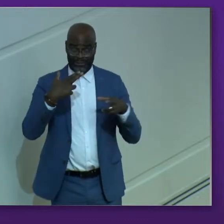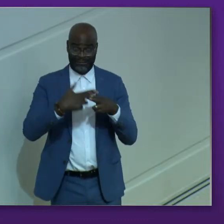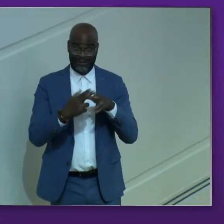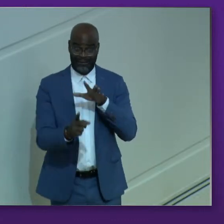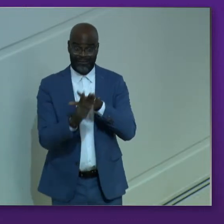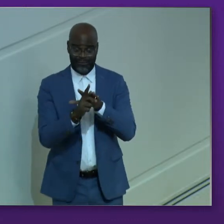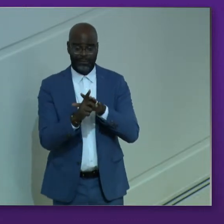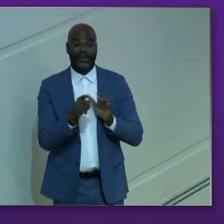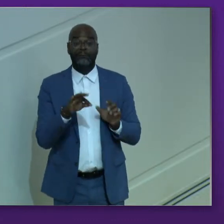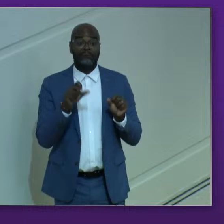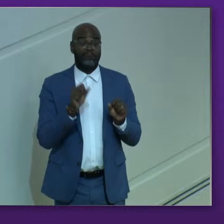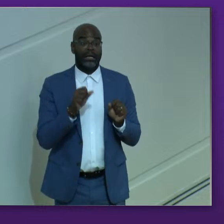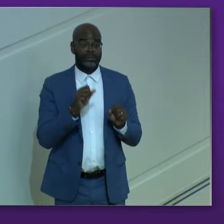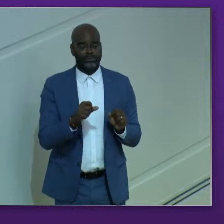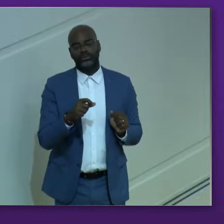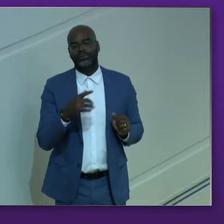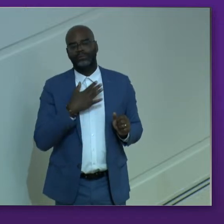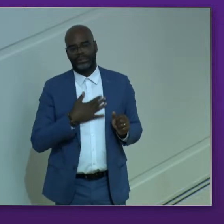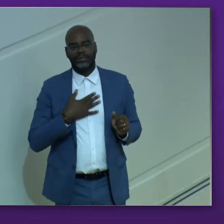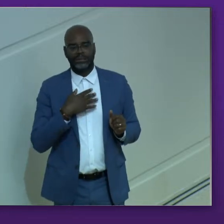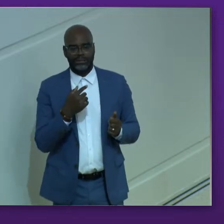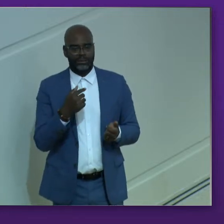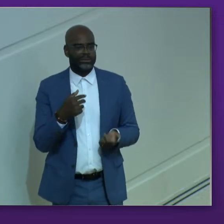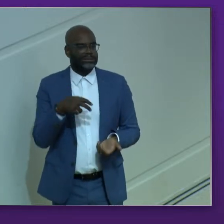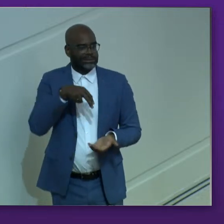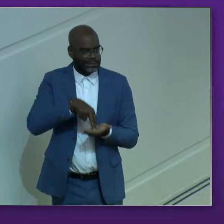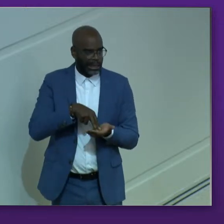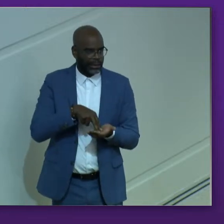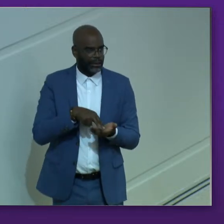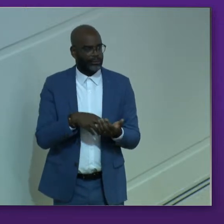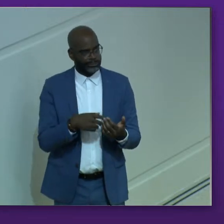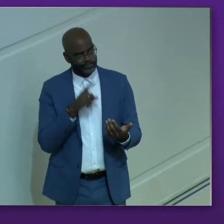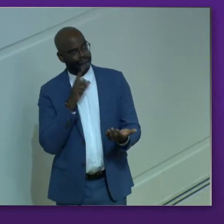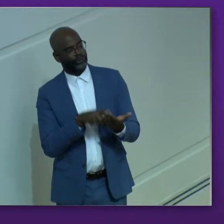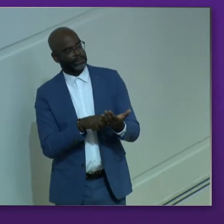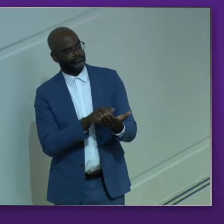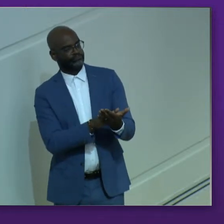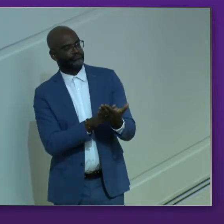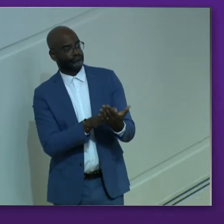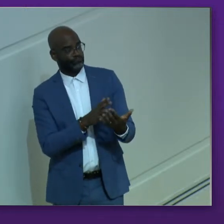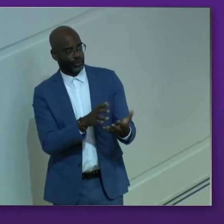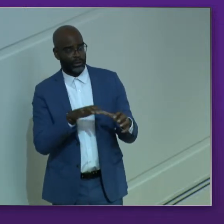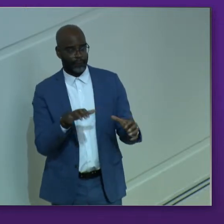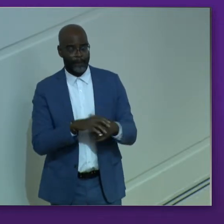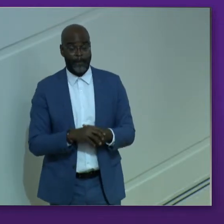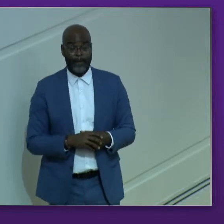I WILL BE HERE A COUPLE OF HOURS. . AS AN AWARD APPEARS